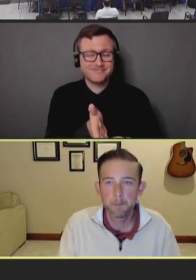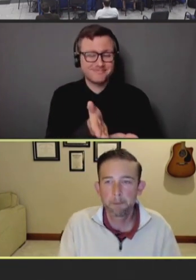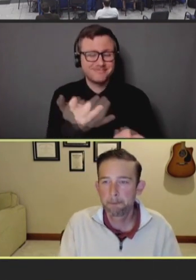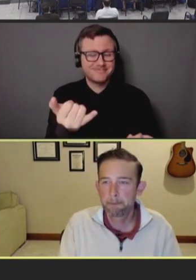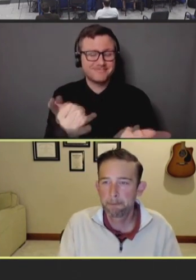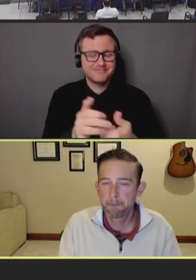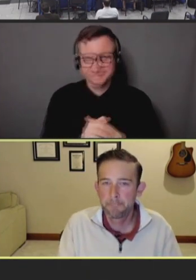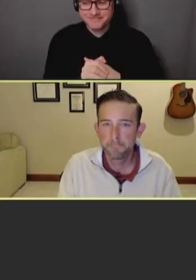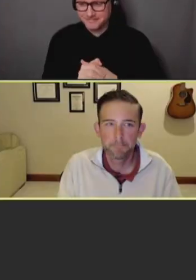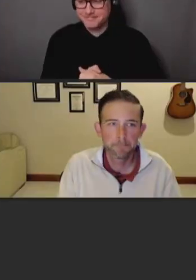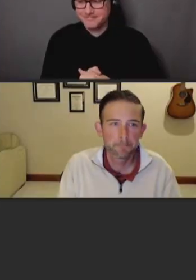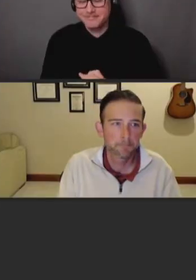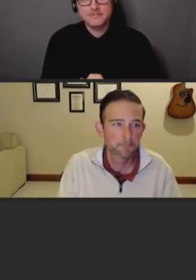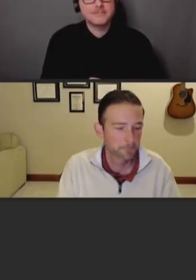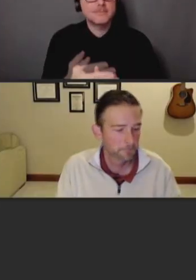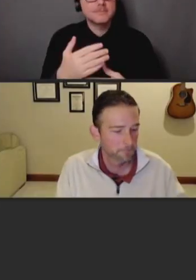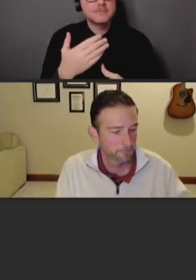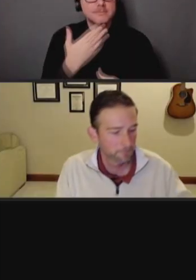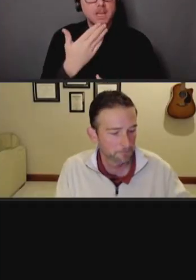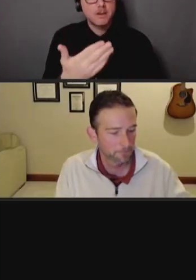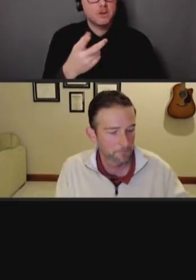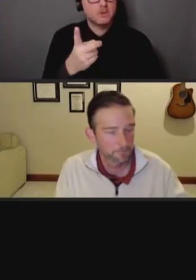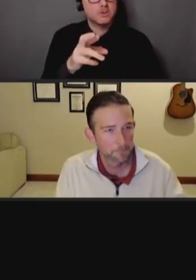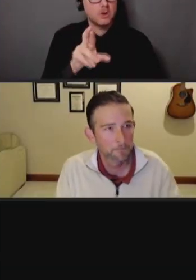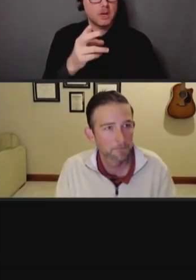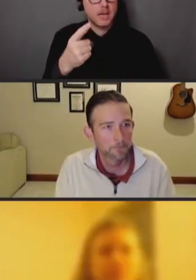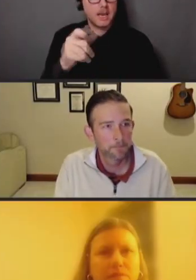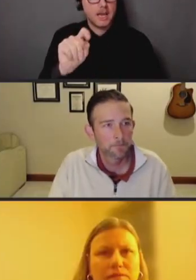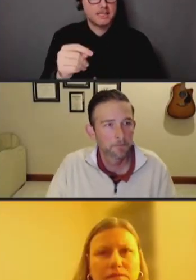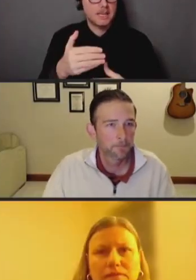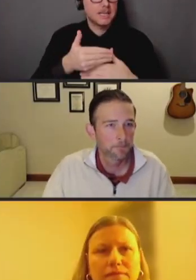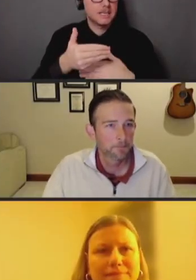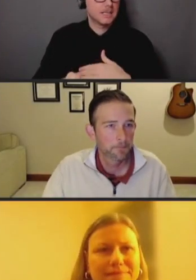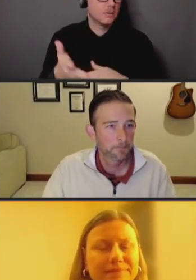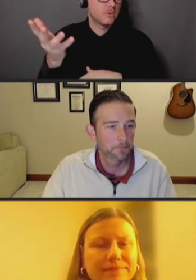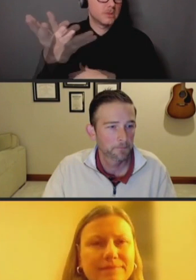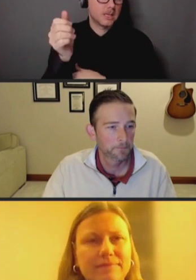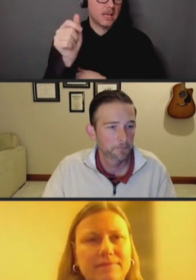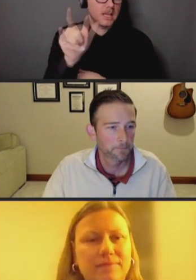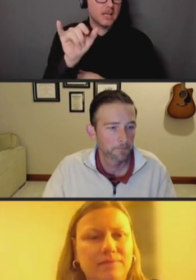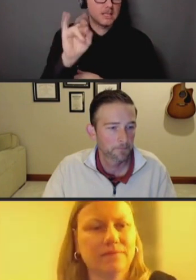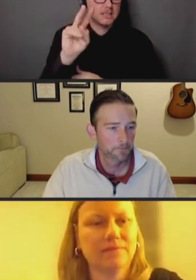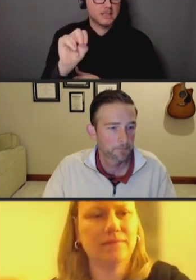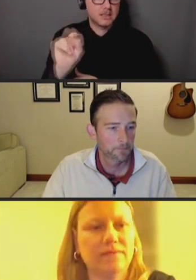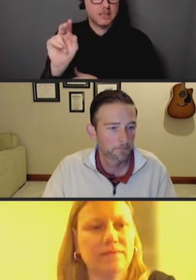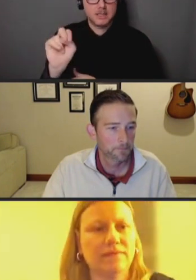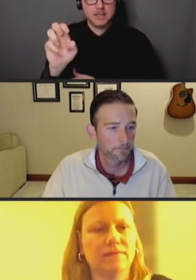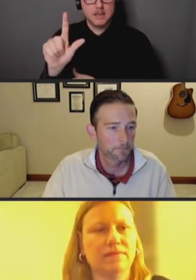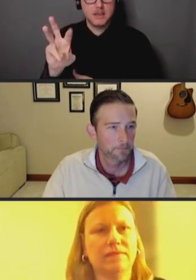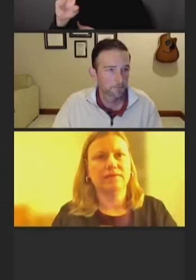Robert Hopkins: Thank you very much, Dr. Gast. Our next presenter is Dr. Allison Naleway from Kaiser Permanente.